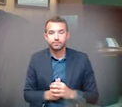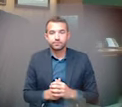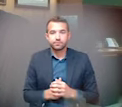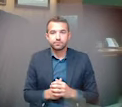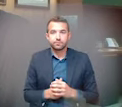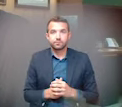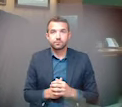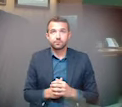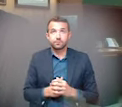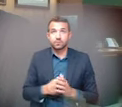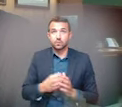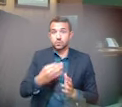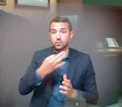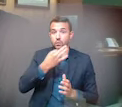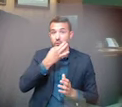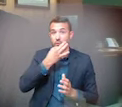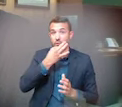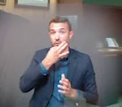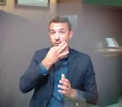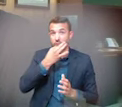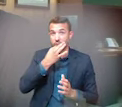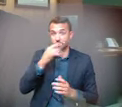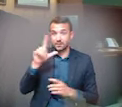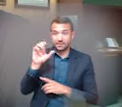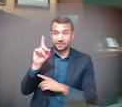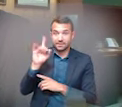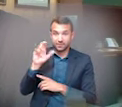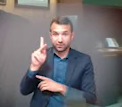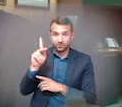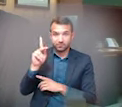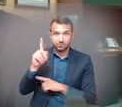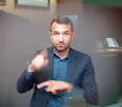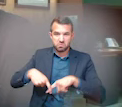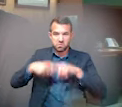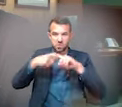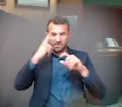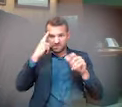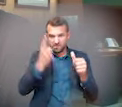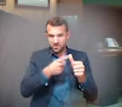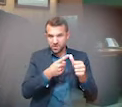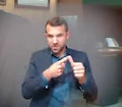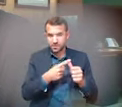In a minute, we're going to turn the floor over to LeDerick for his... Before we do that, I just want to ask the three